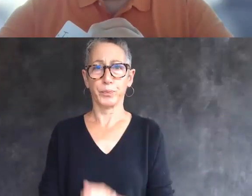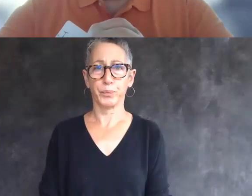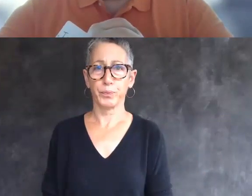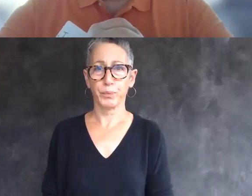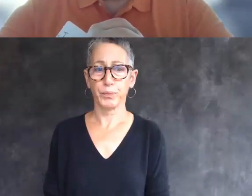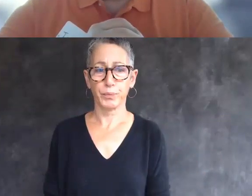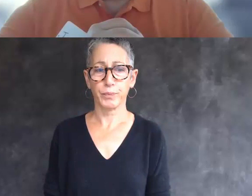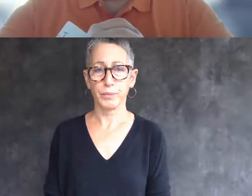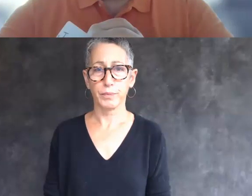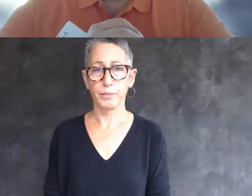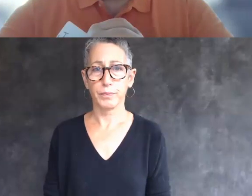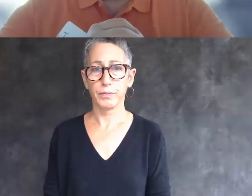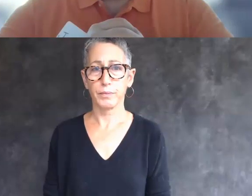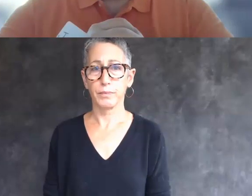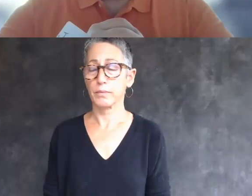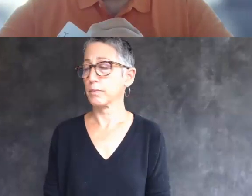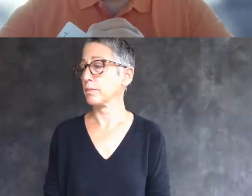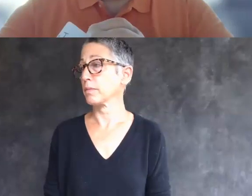Thank you so much. That's very real.